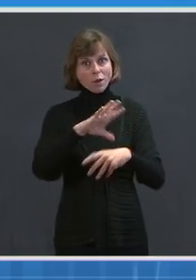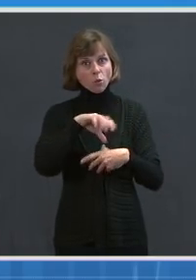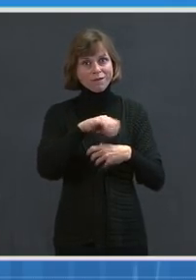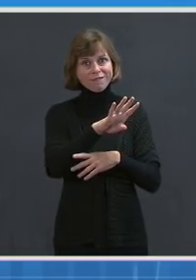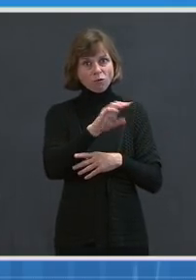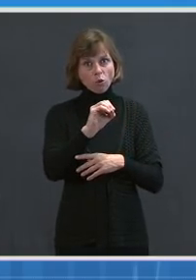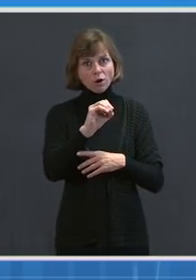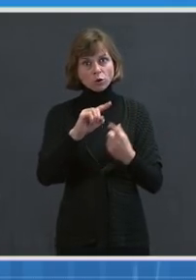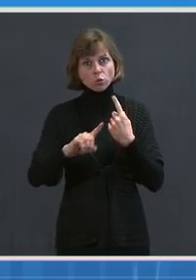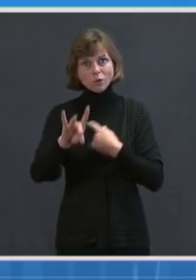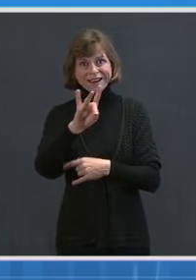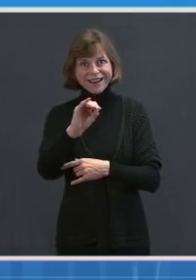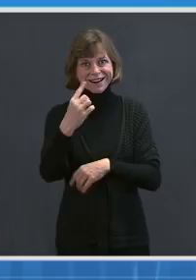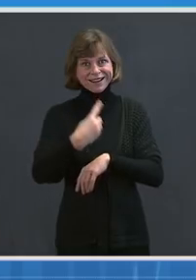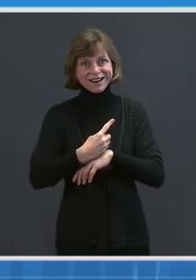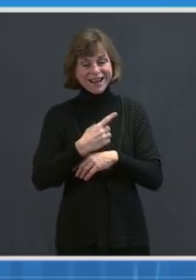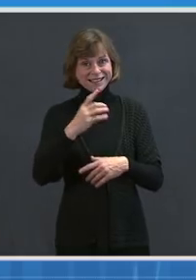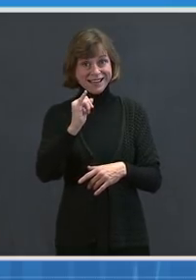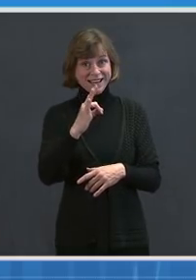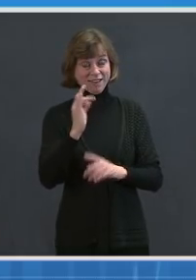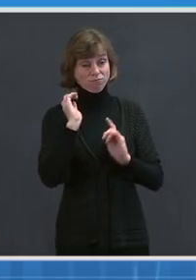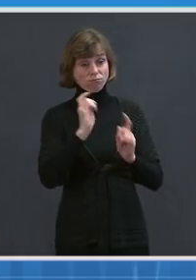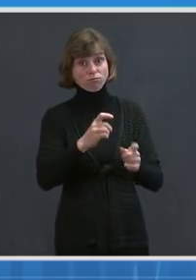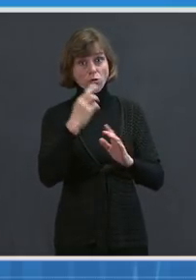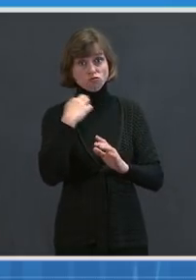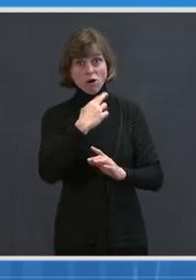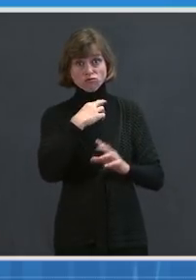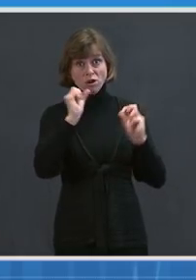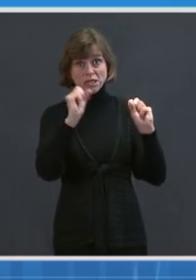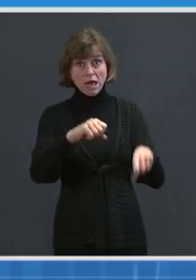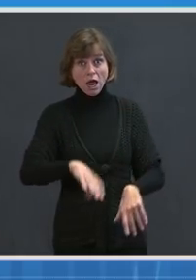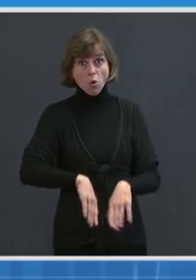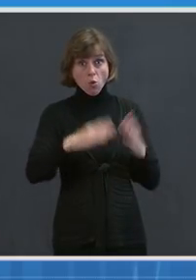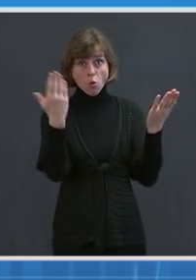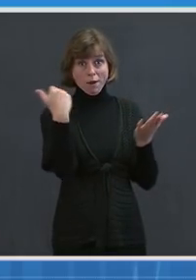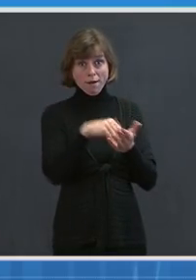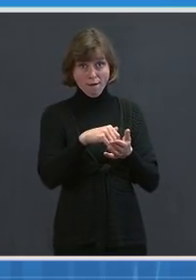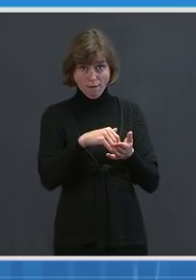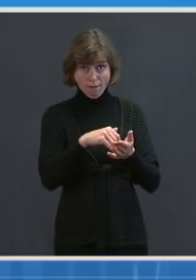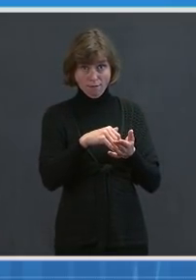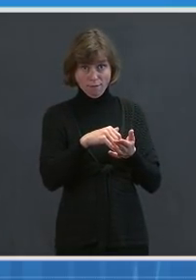being allowed to resume on-premises dining. This report is a critical reminder